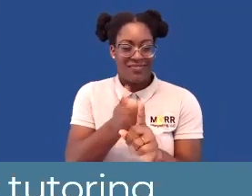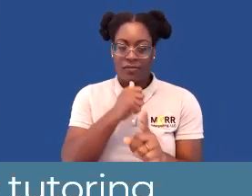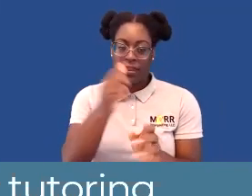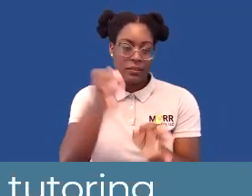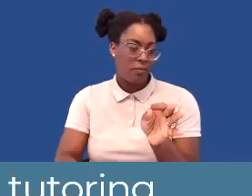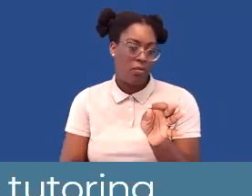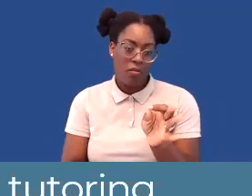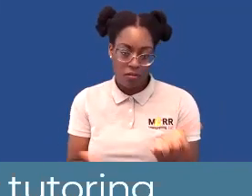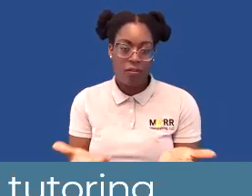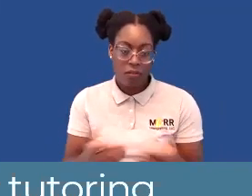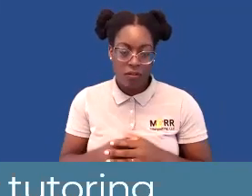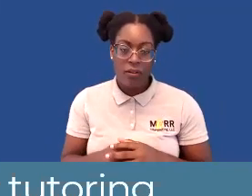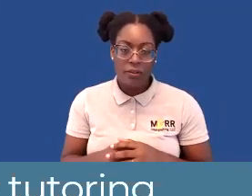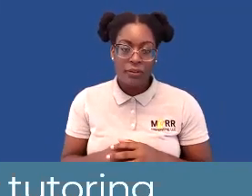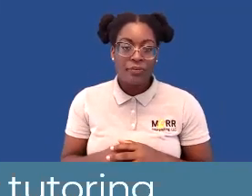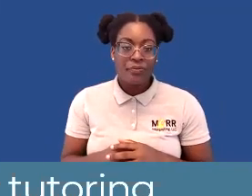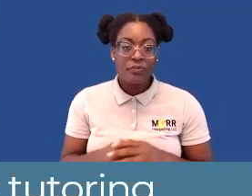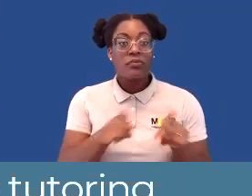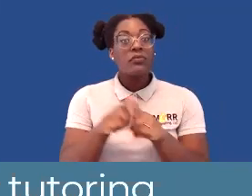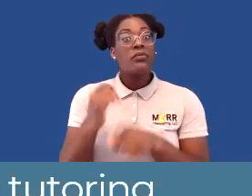Also the idea of having this simple conversation